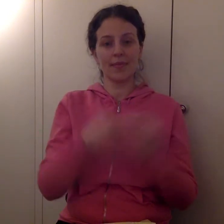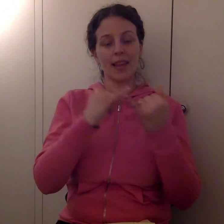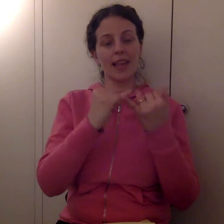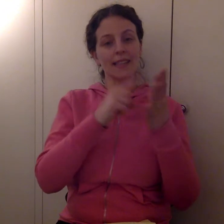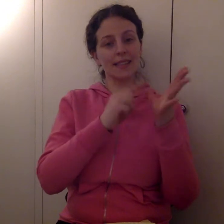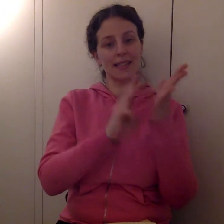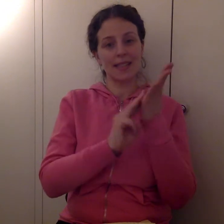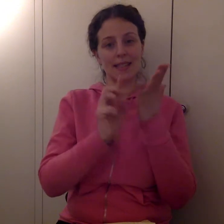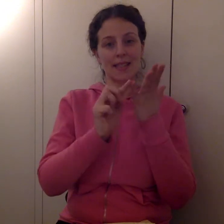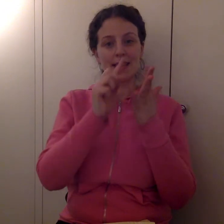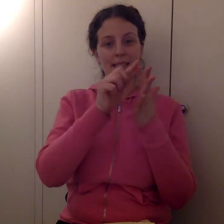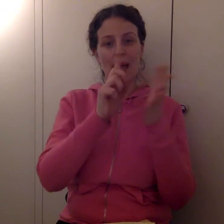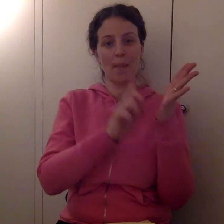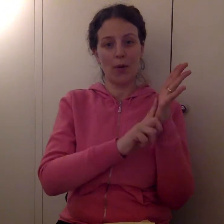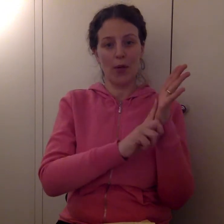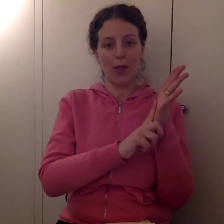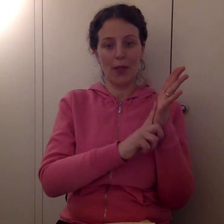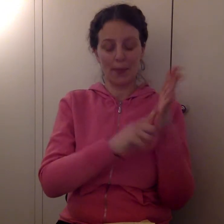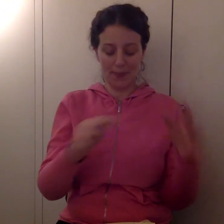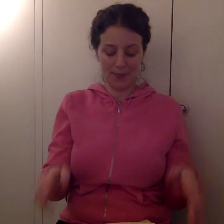SAMUEL